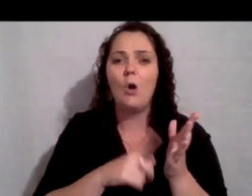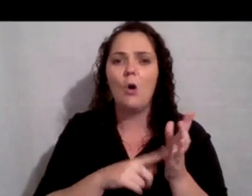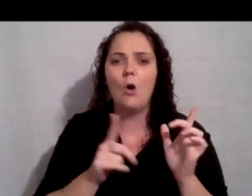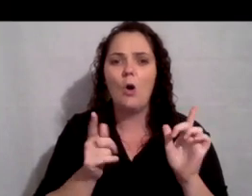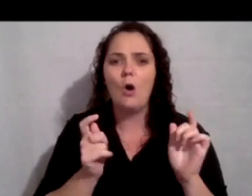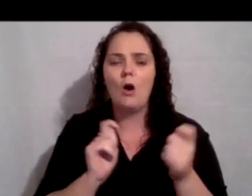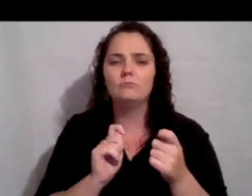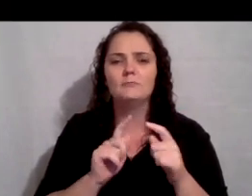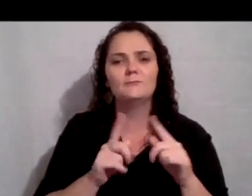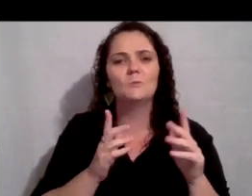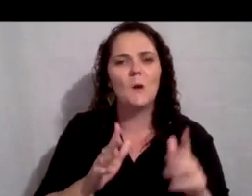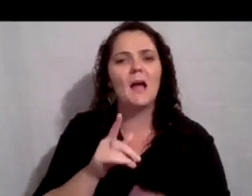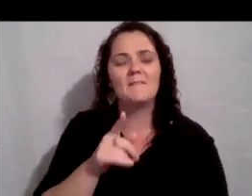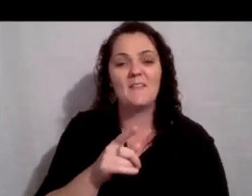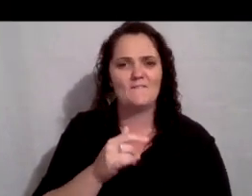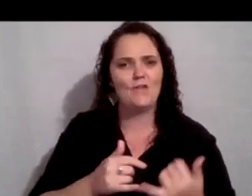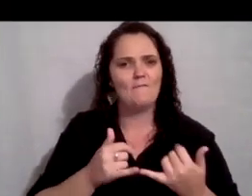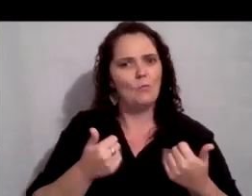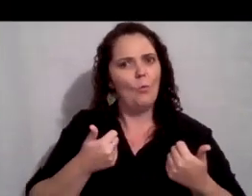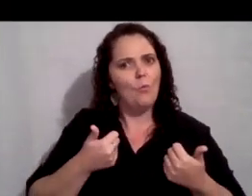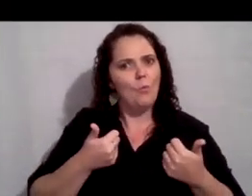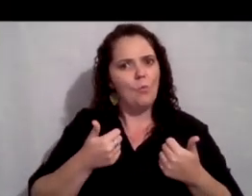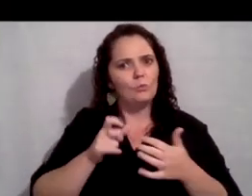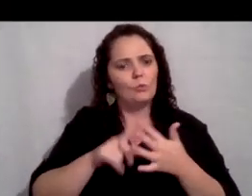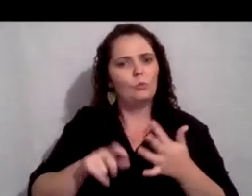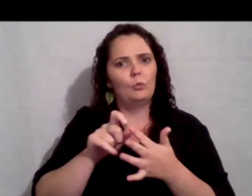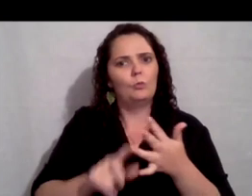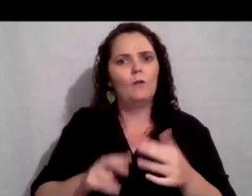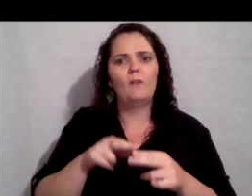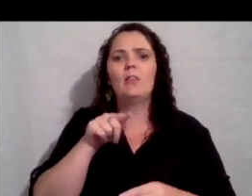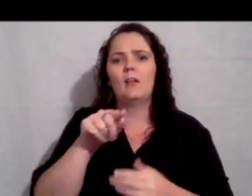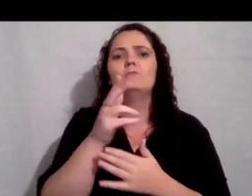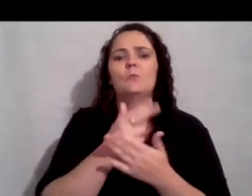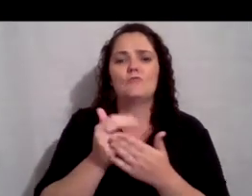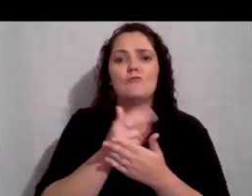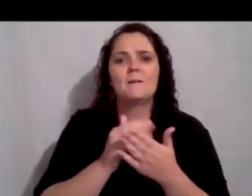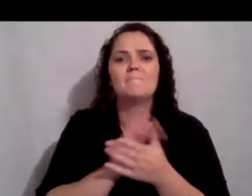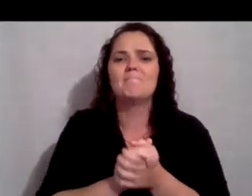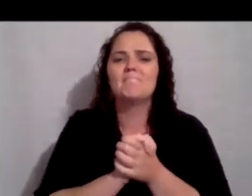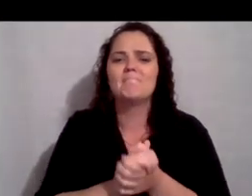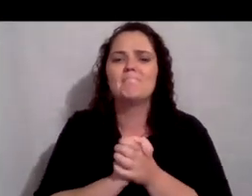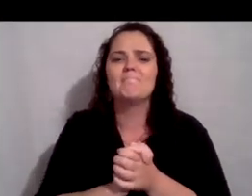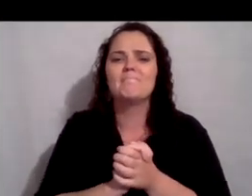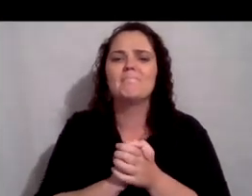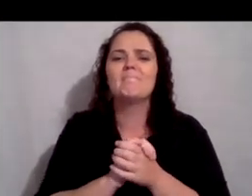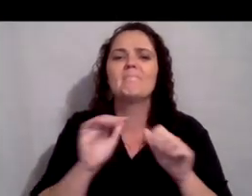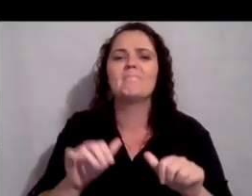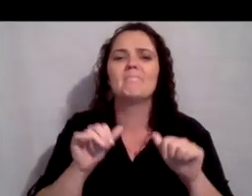So this is erasure as a productive method of drawing and that's what we're going to explore tonight. Okay let's bring it back to me here alright